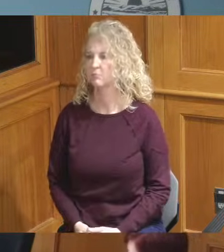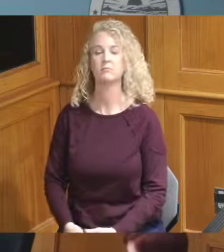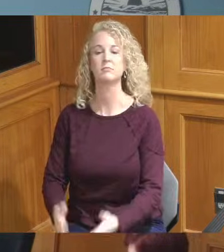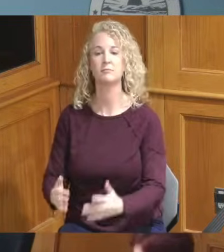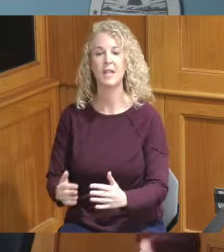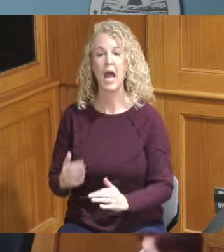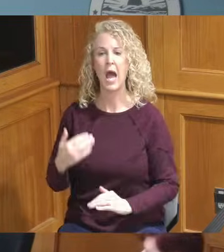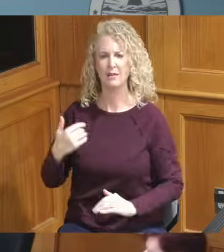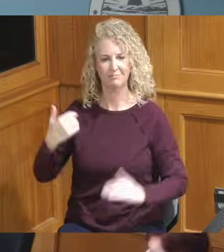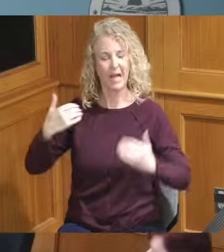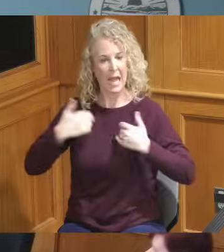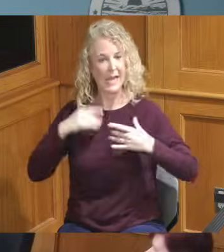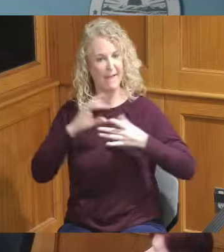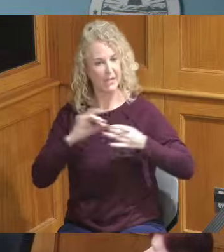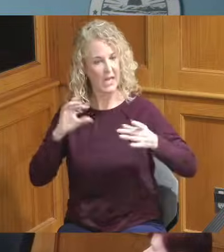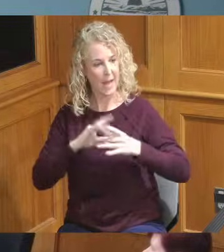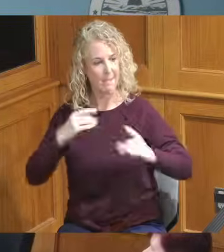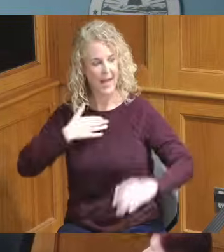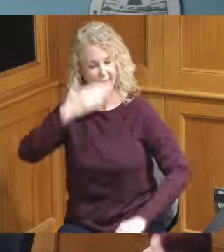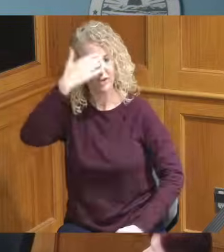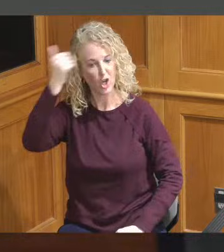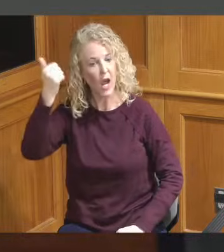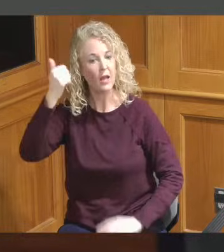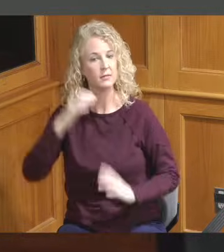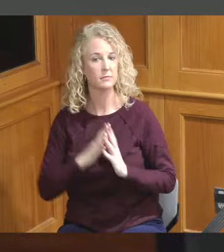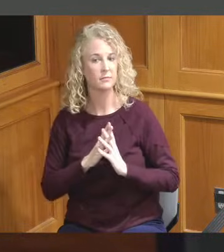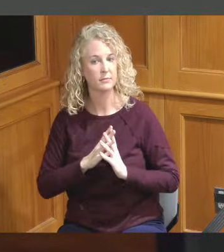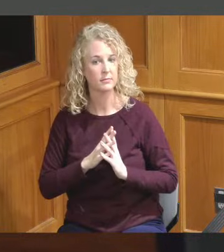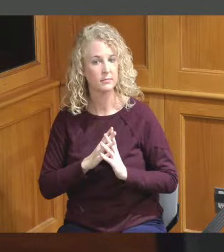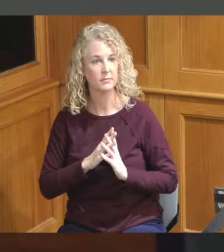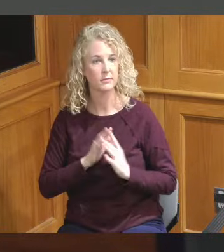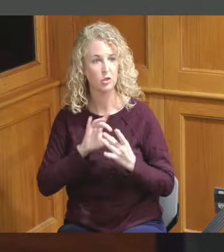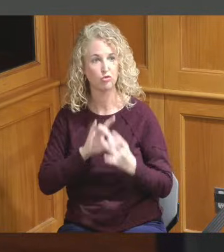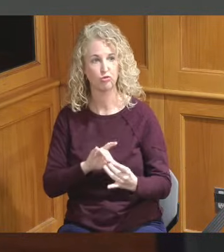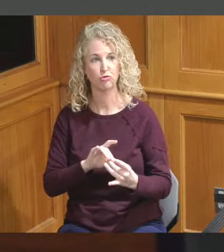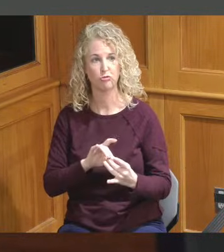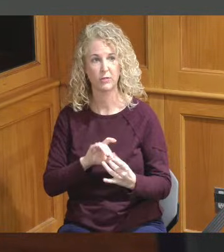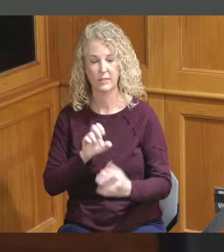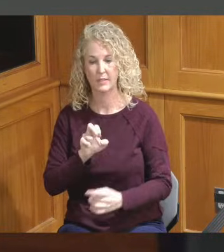comment that I forgot to say earlier. Um, but it related directly to Eric and all the people in